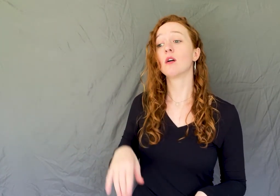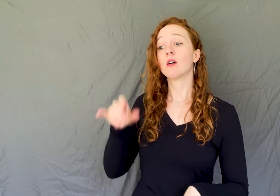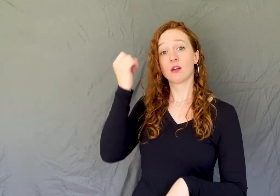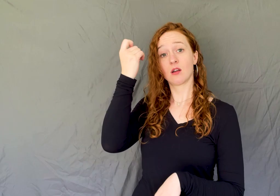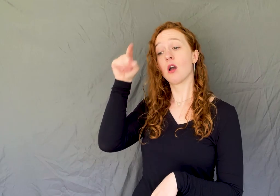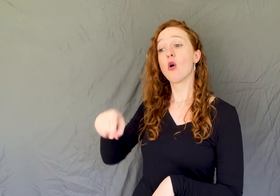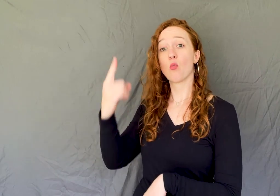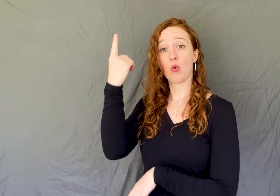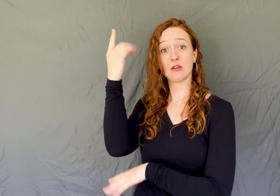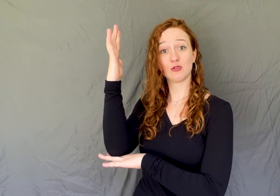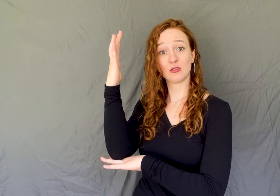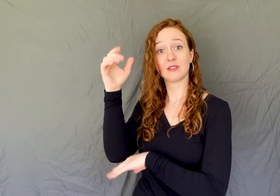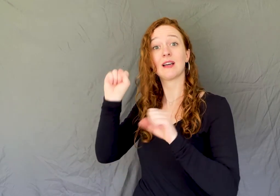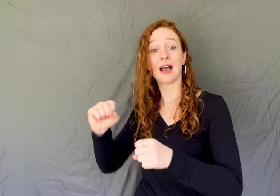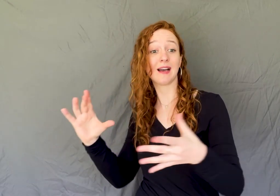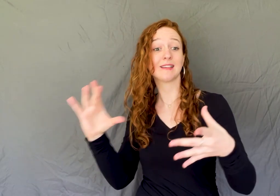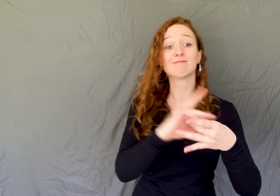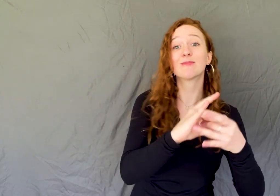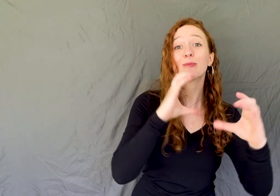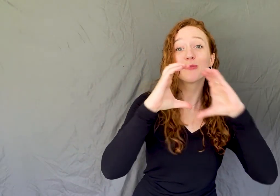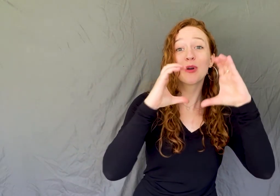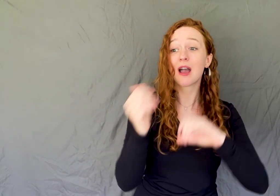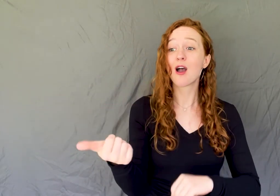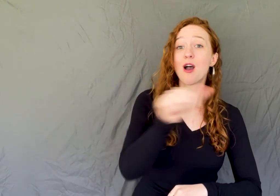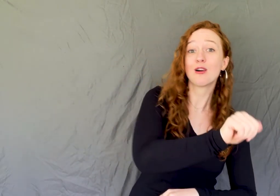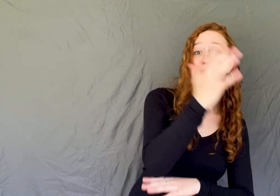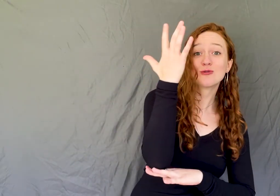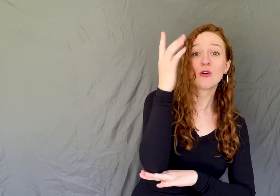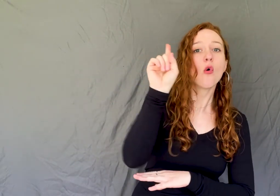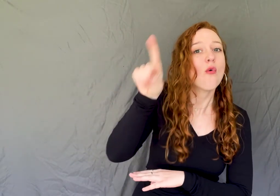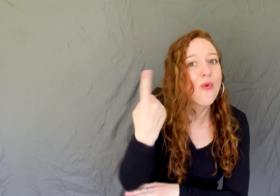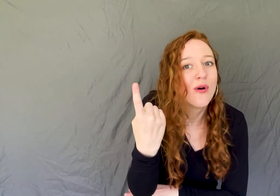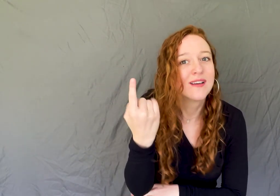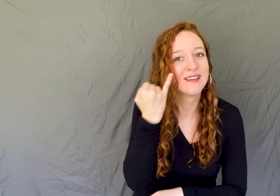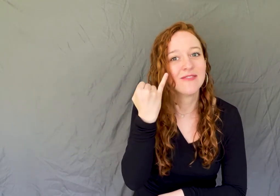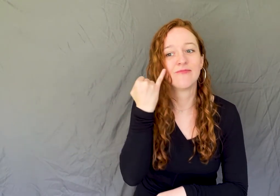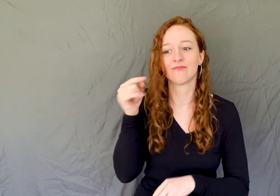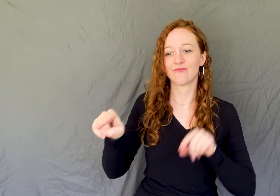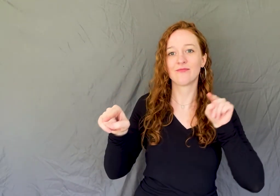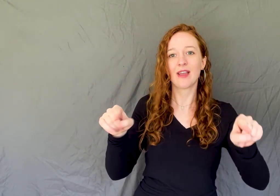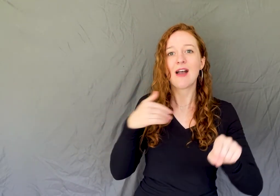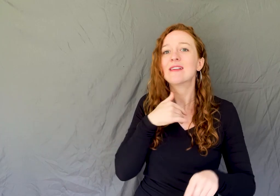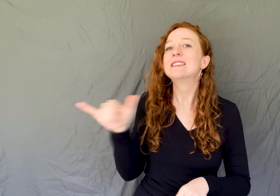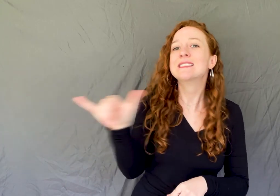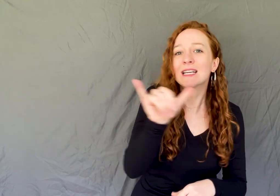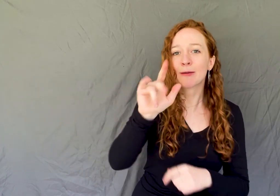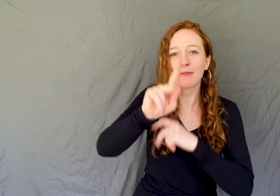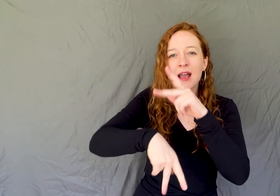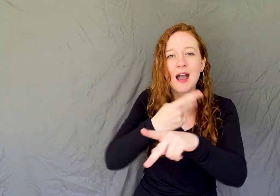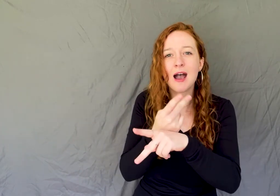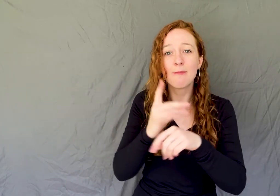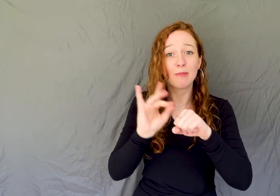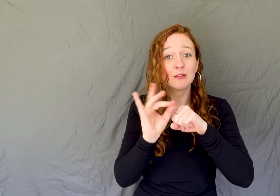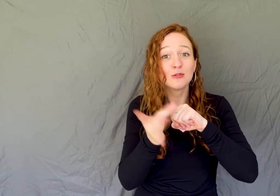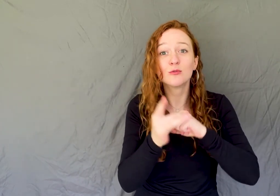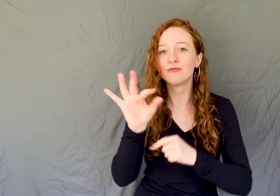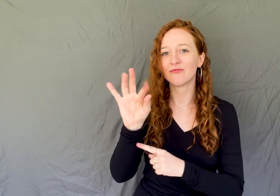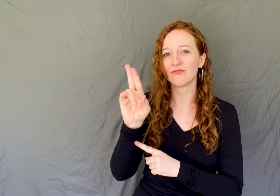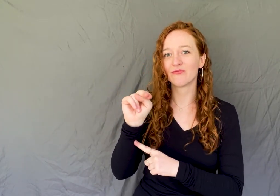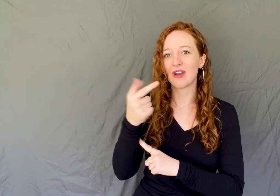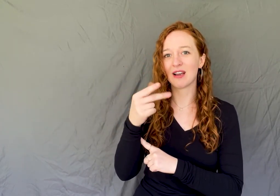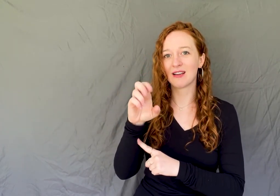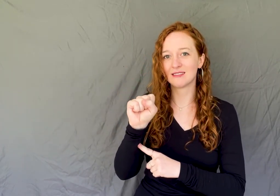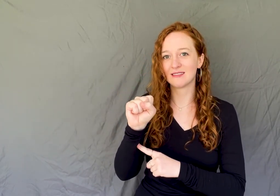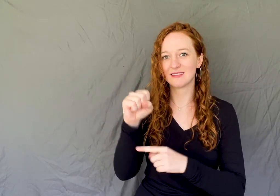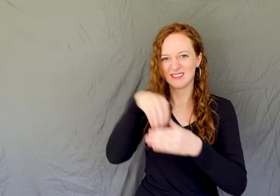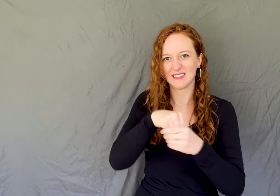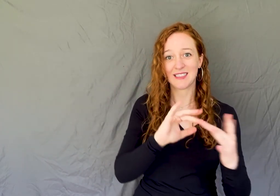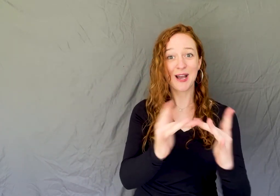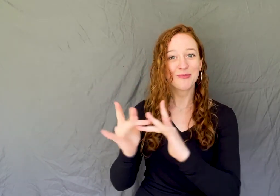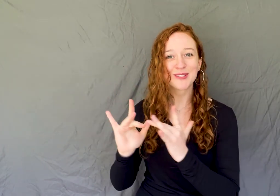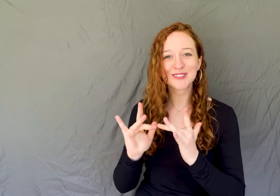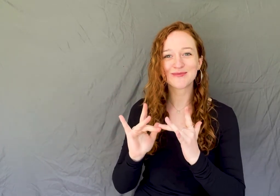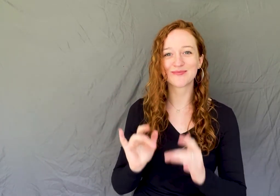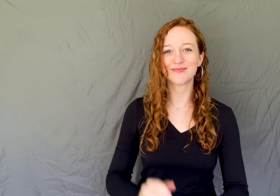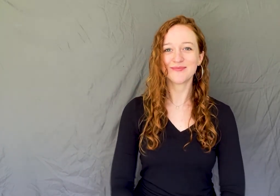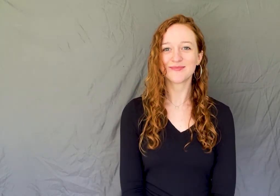but trees only communicate with each other if the fungal and bacterial species that constitute their mycorrhizal networks are the same.